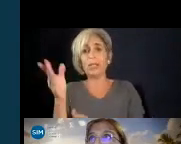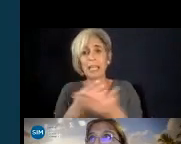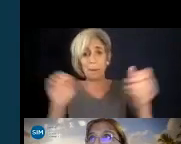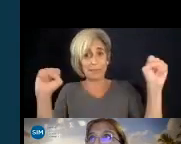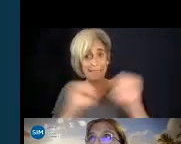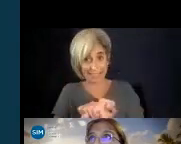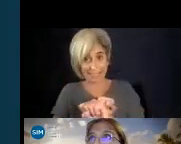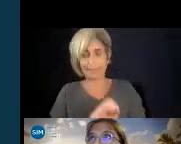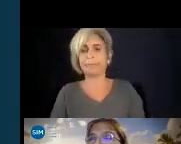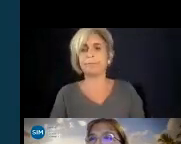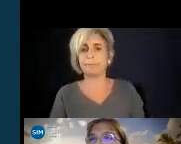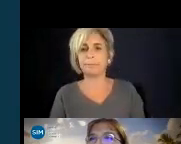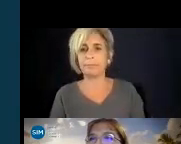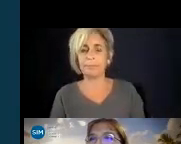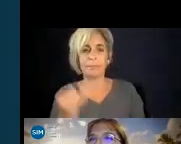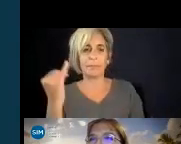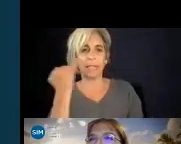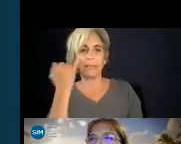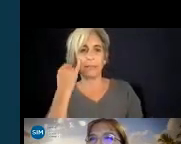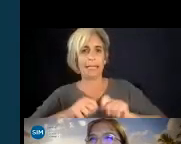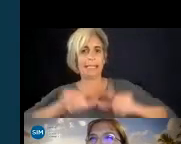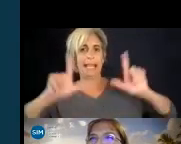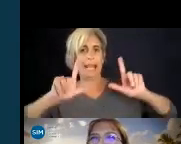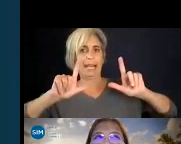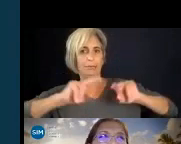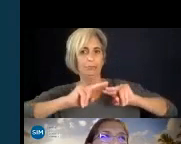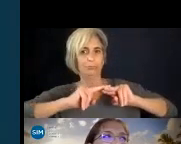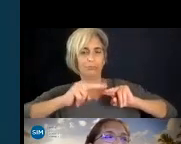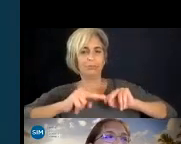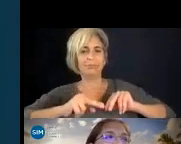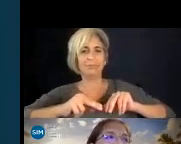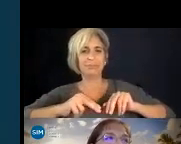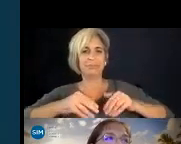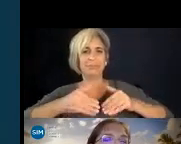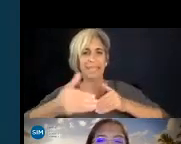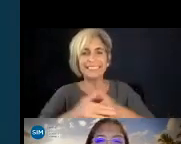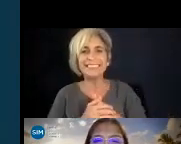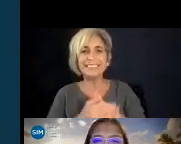If I can get my slide deck to advance! There we go. I did a little Googling.